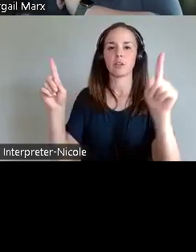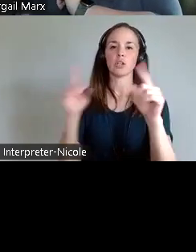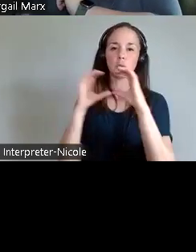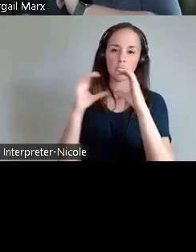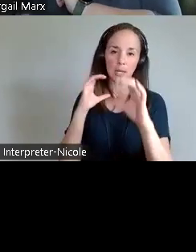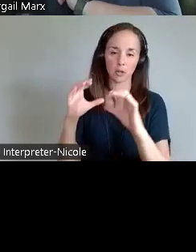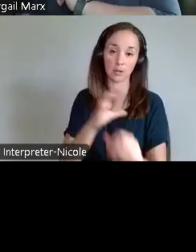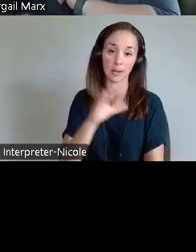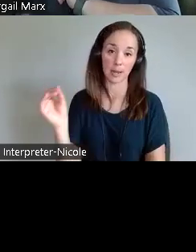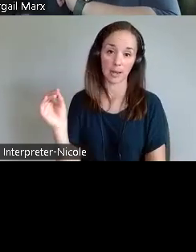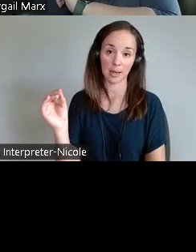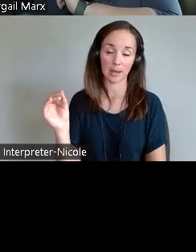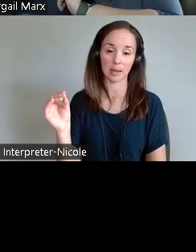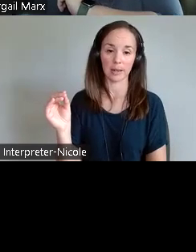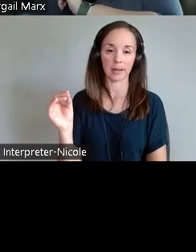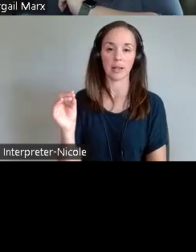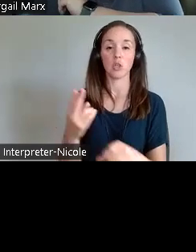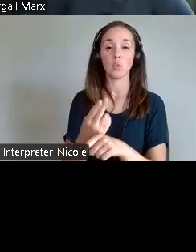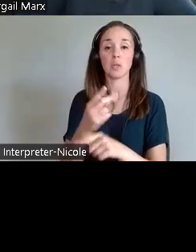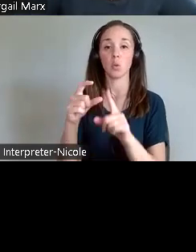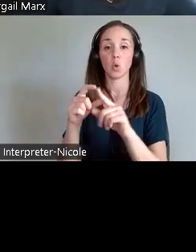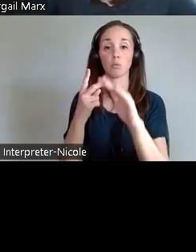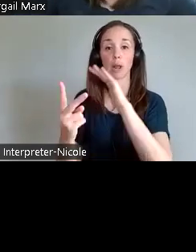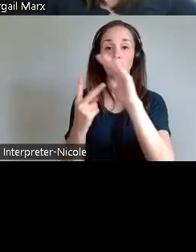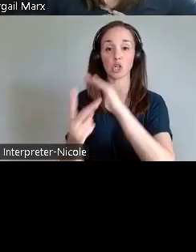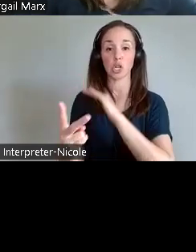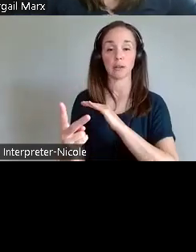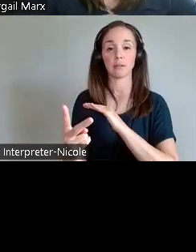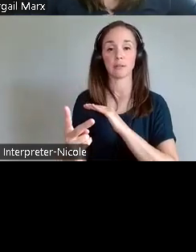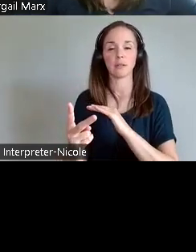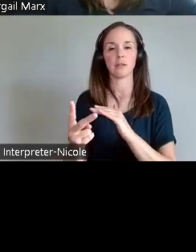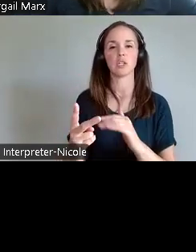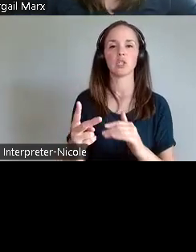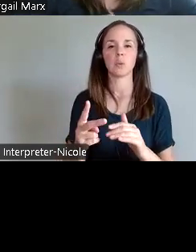things like word prediction to increase the efficiency when they're typing novel messages.